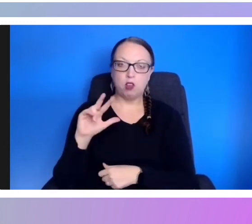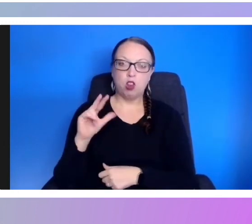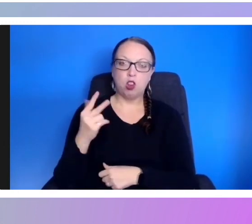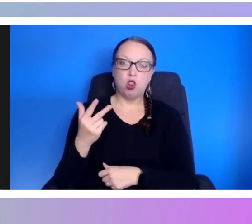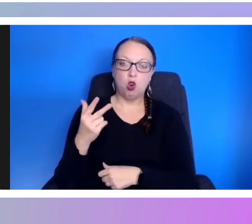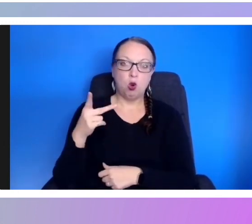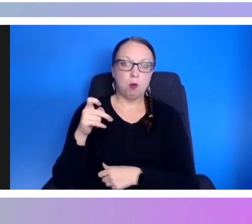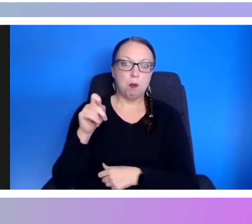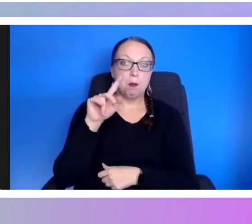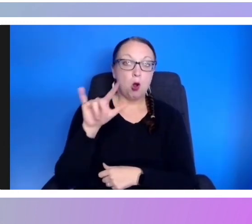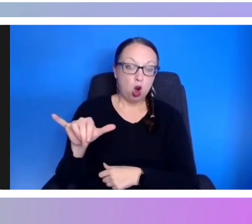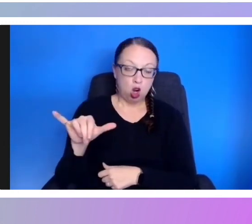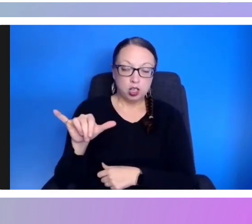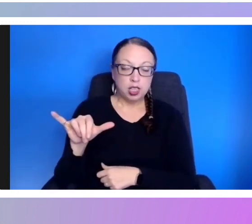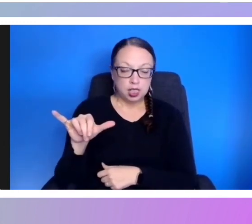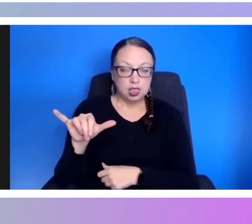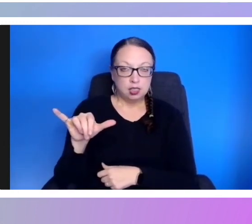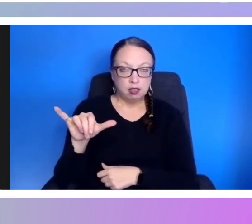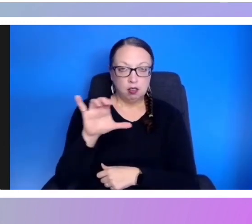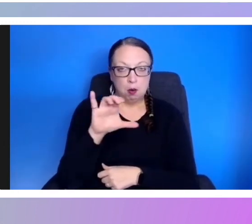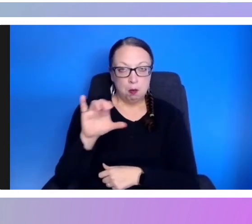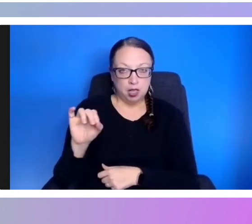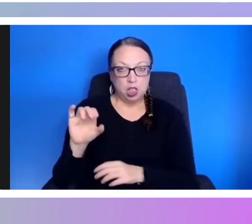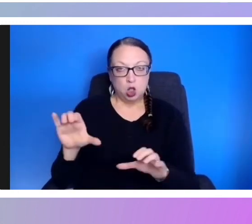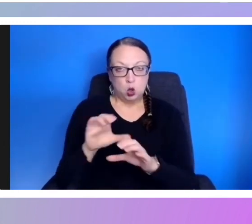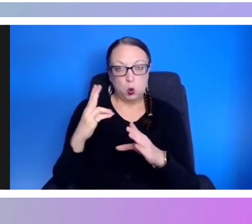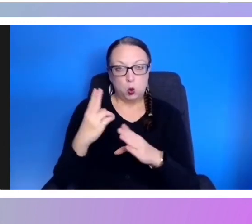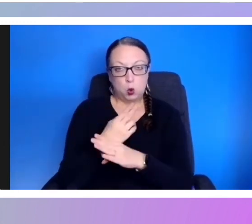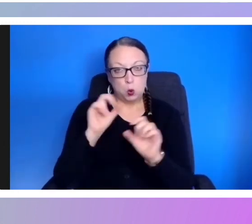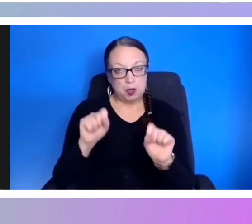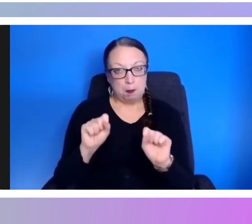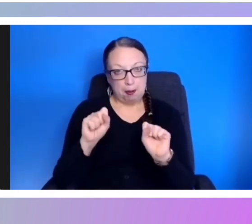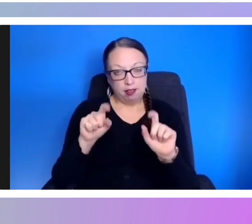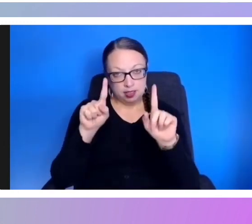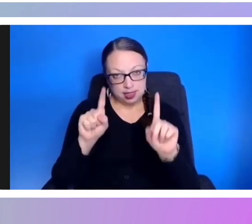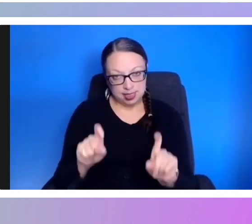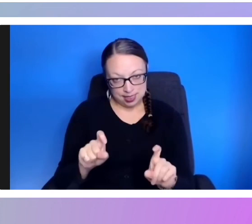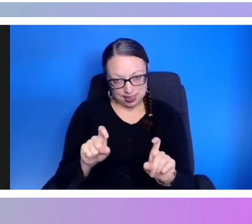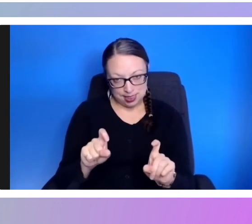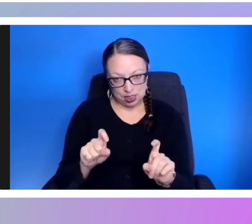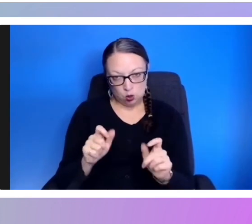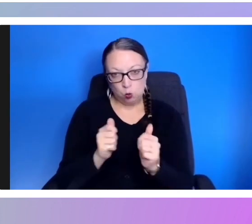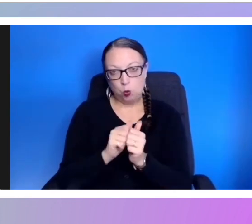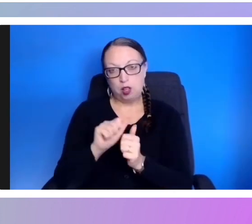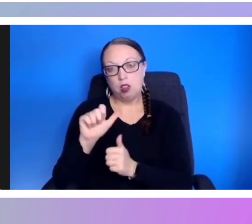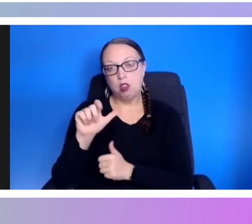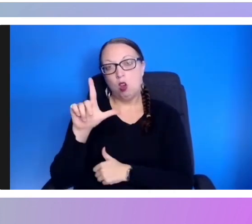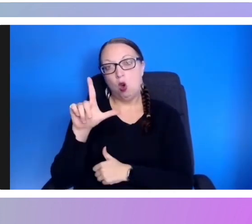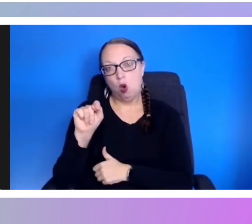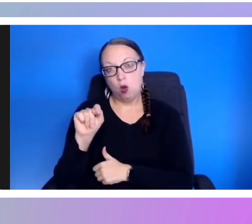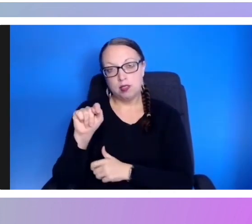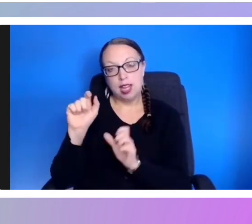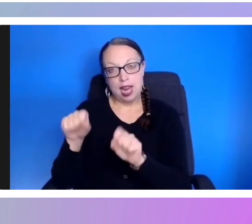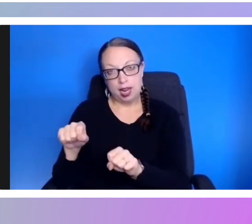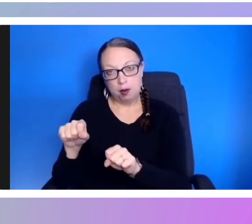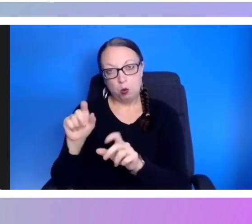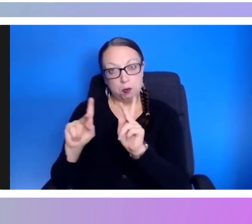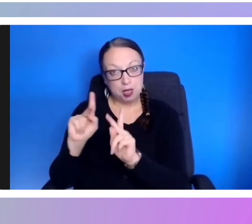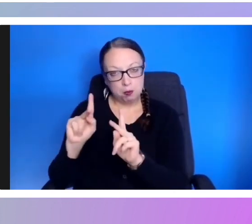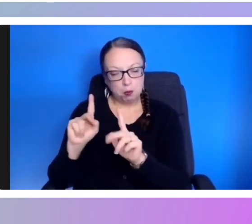and have had a third-party company do usability testing with alt-abled people but we currently don't have